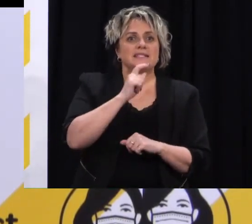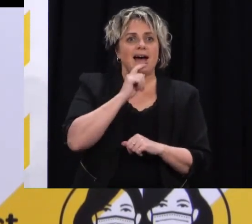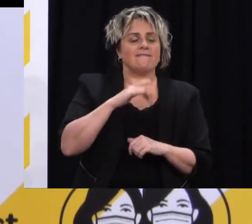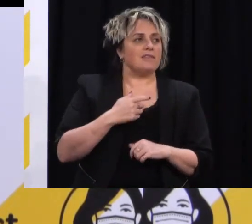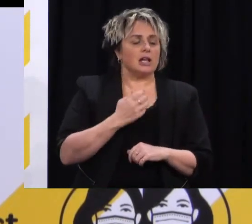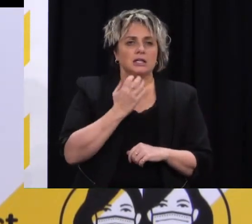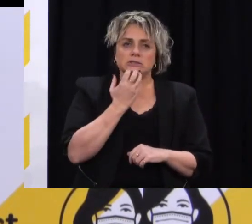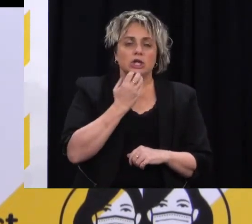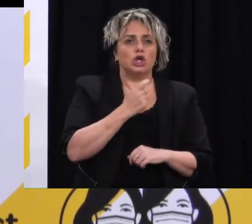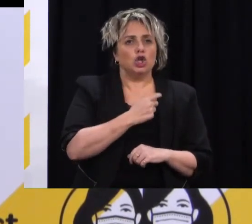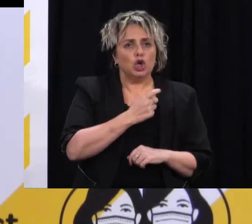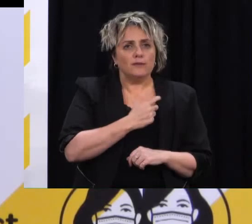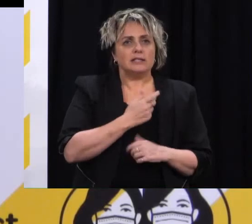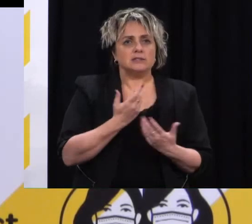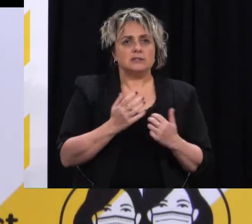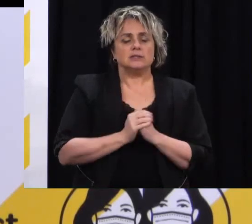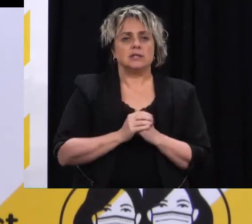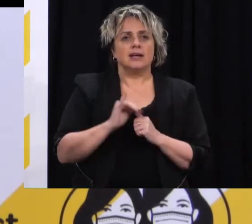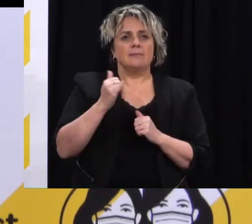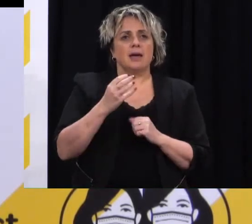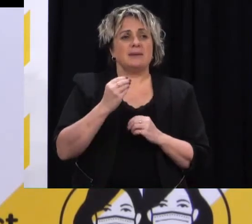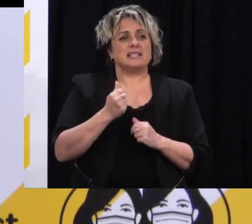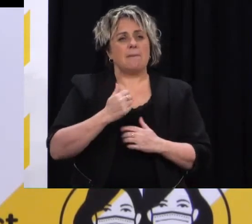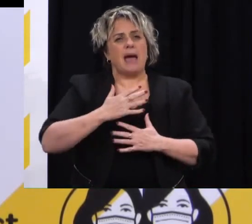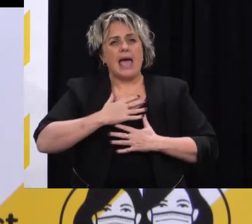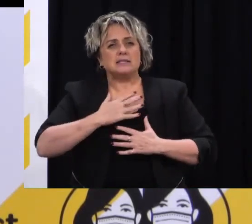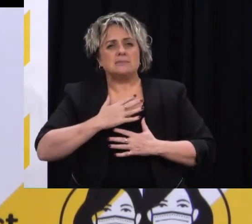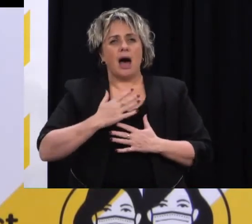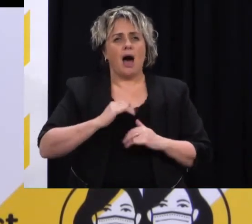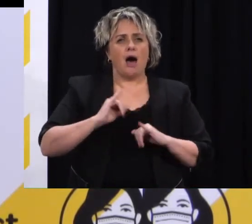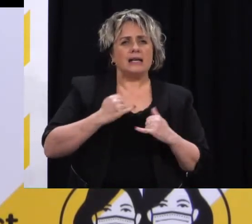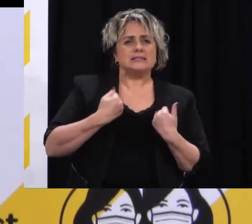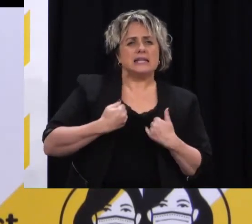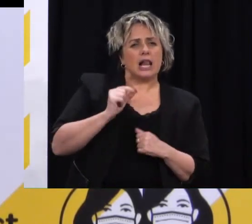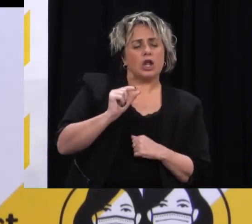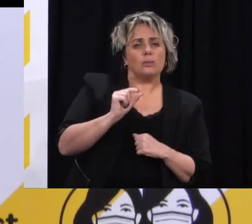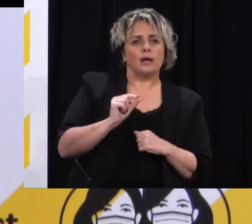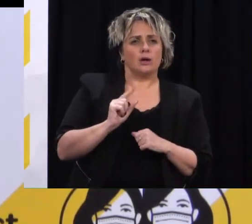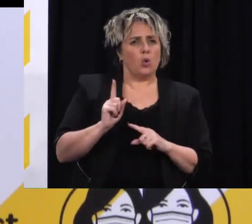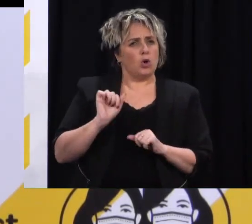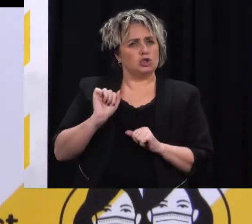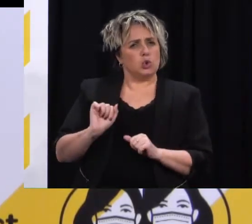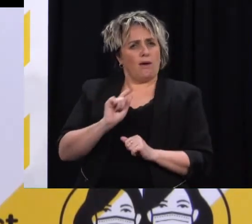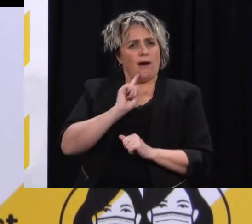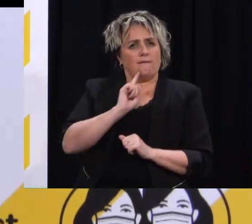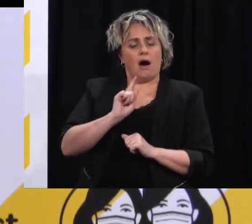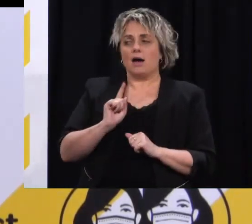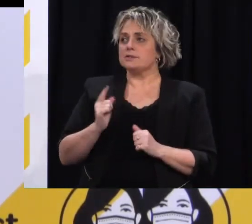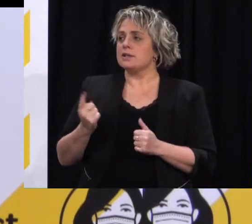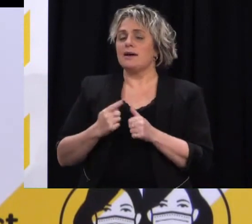make a wait and then make that assessment. >> Under alert level 3 there'll be a whole